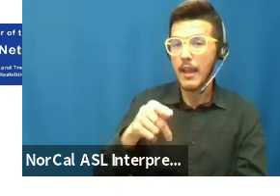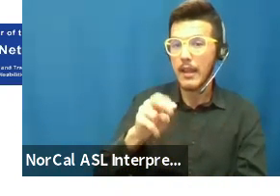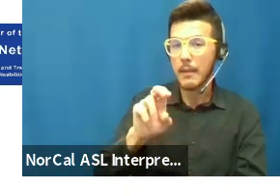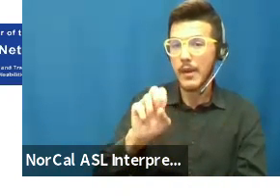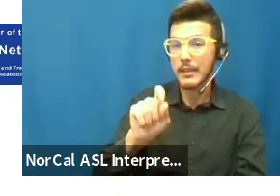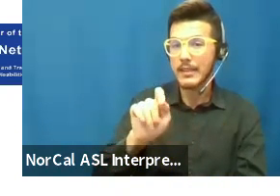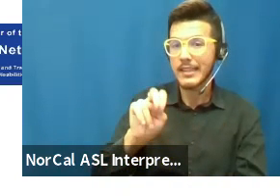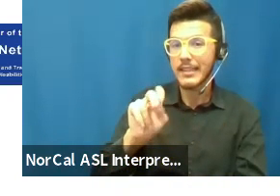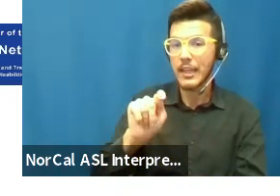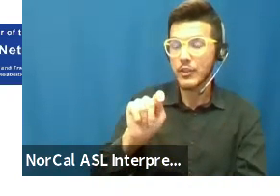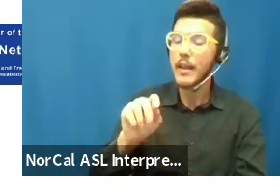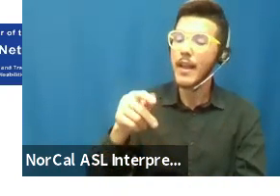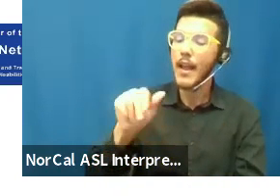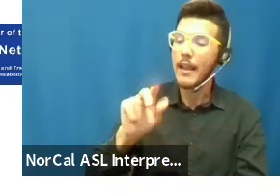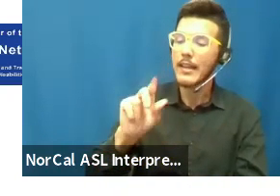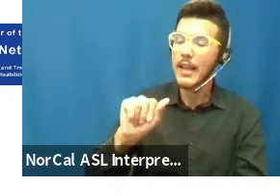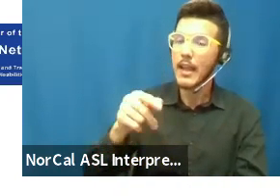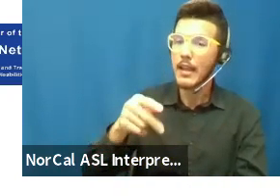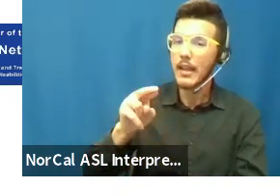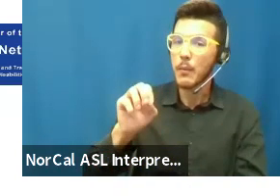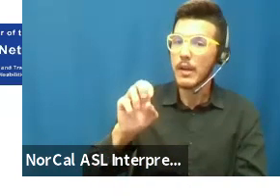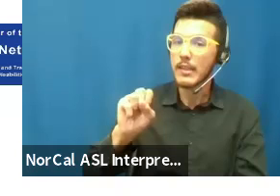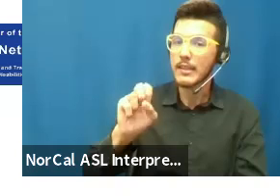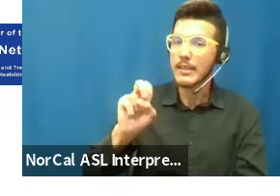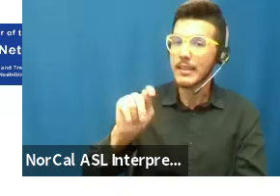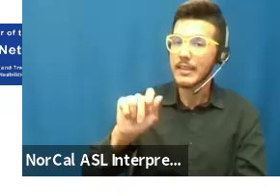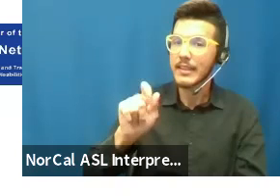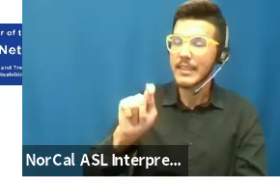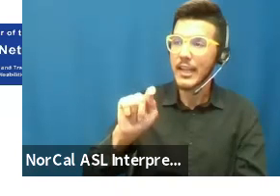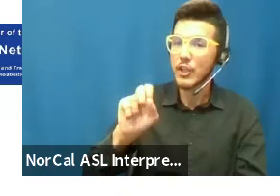At the conclusion of today's presentation, there will be an opportunity for everyone to